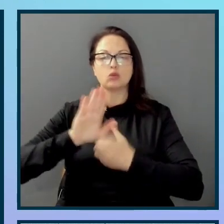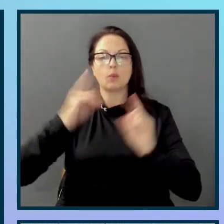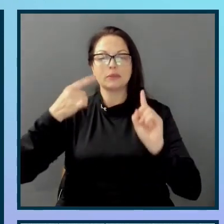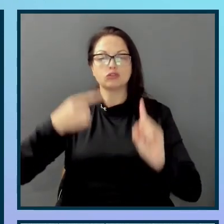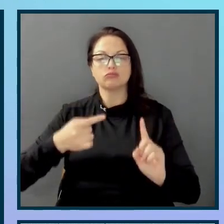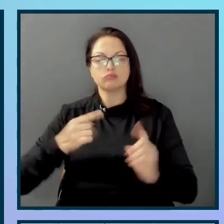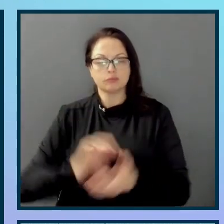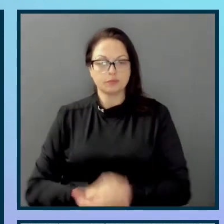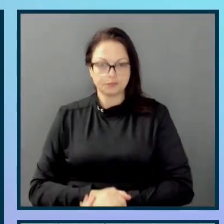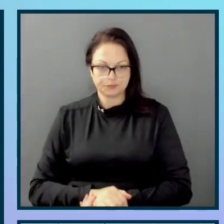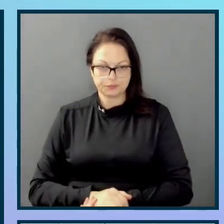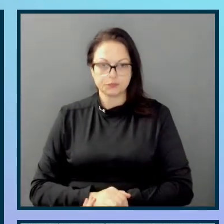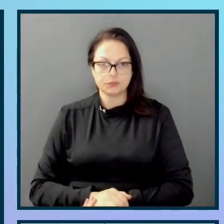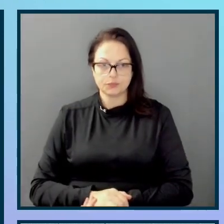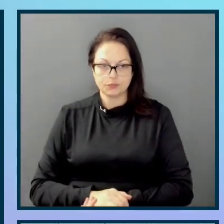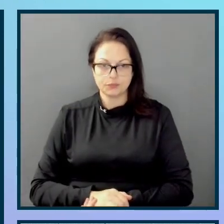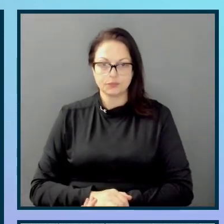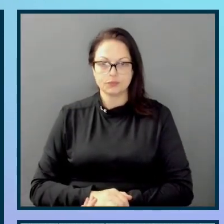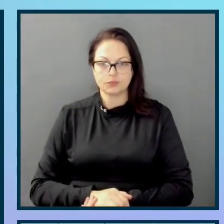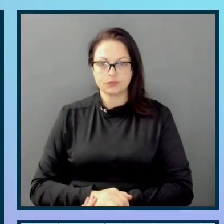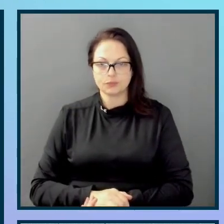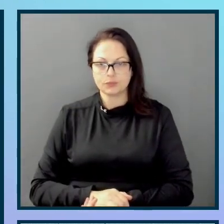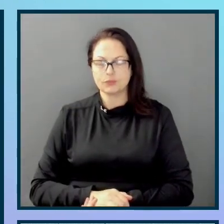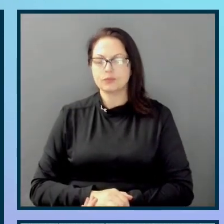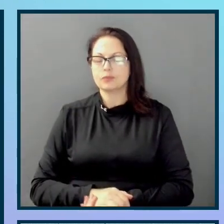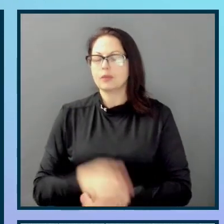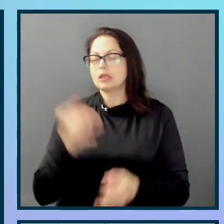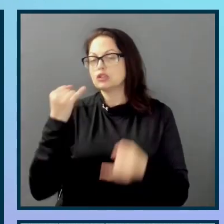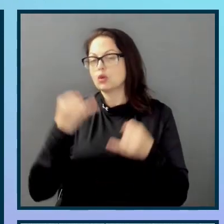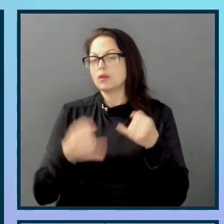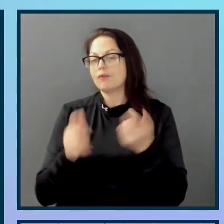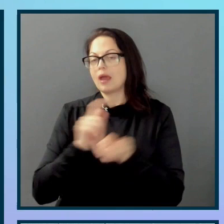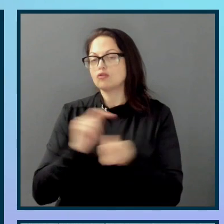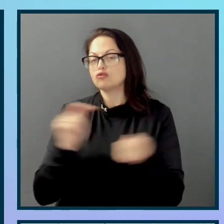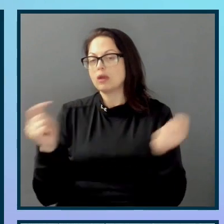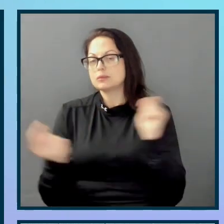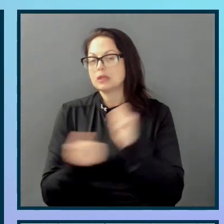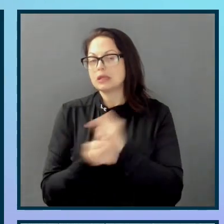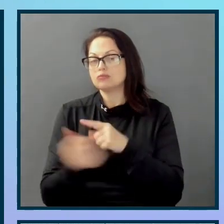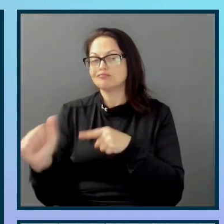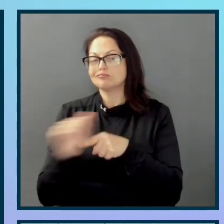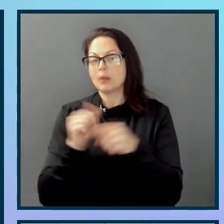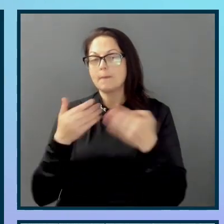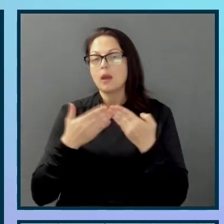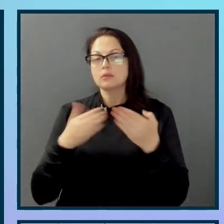The final transformation practice I'll talk about here, is published learning resources and bulletins.